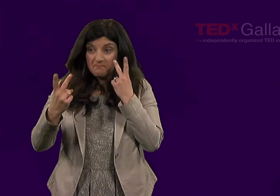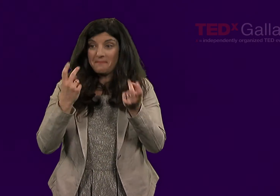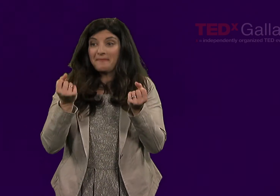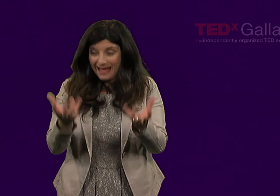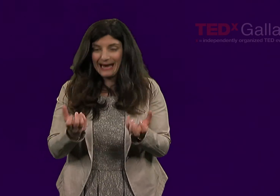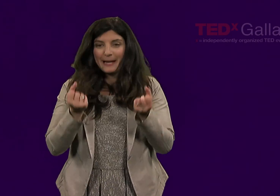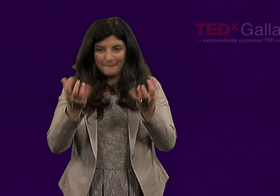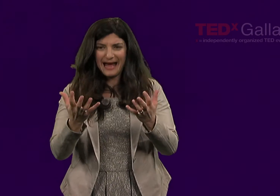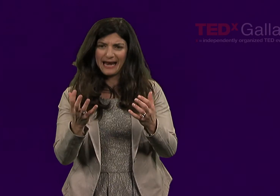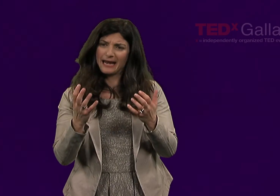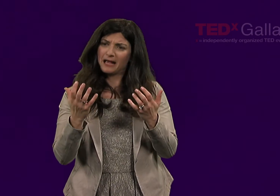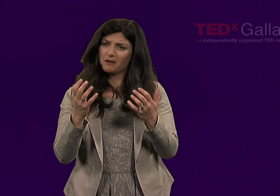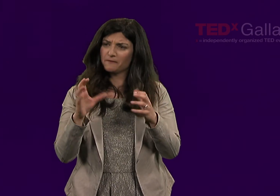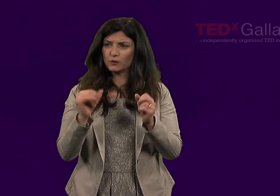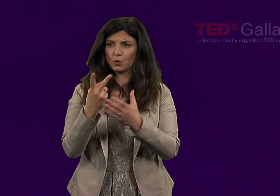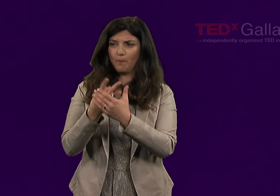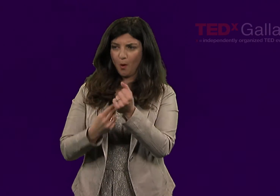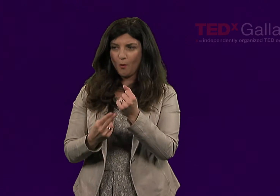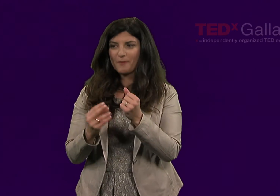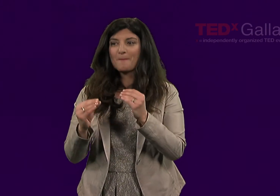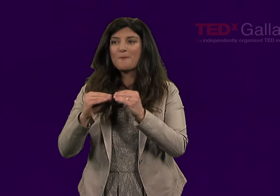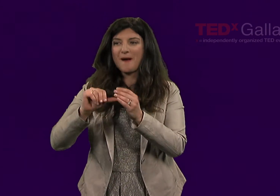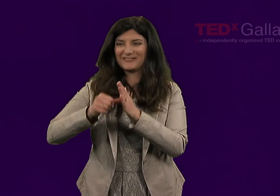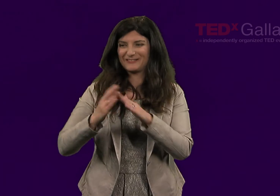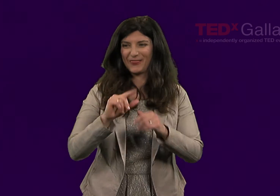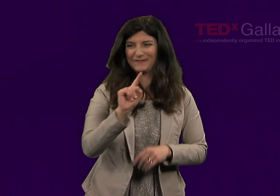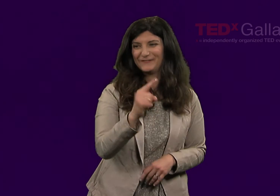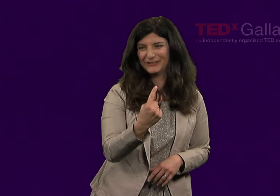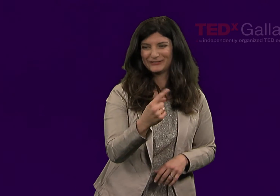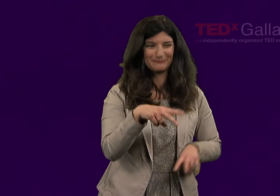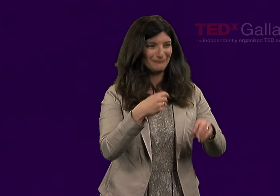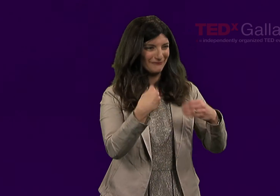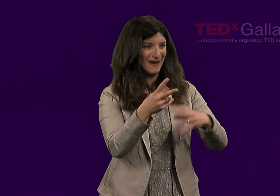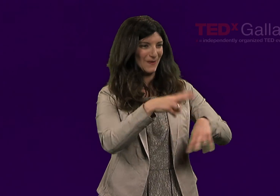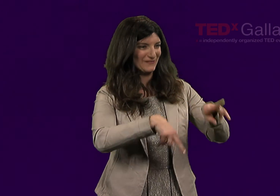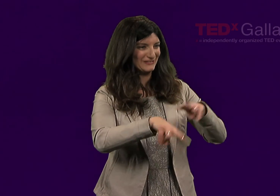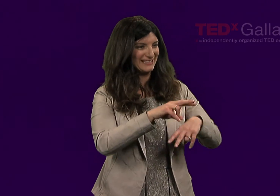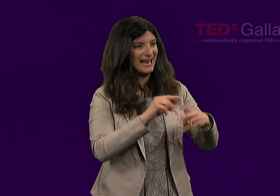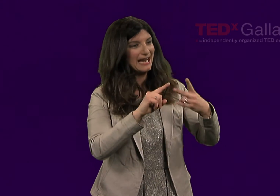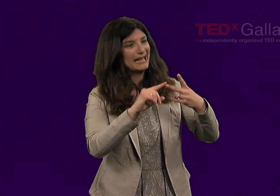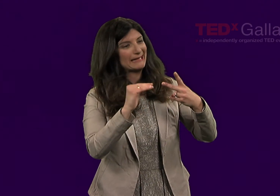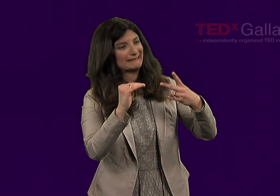I think many board members do both with most emphasis being on the oversight component of the job.